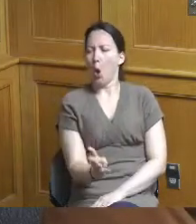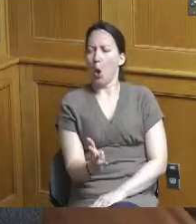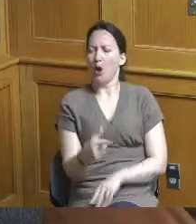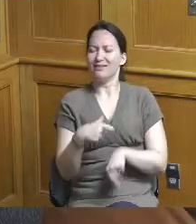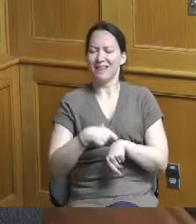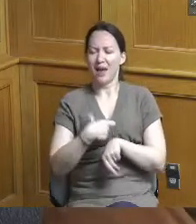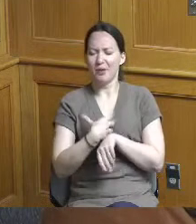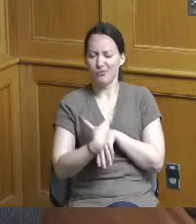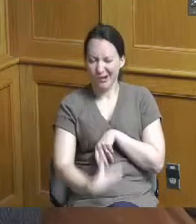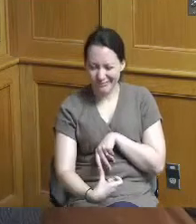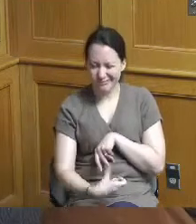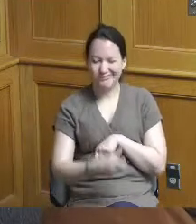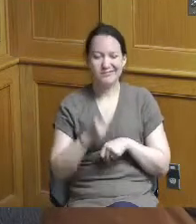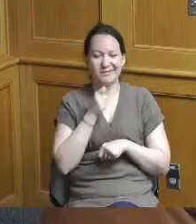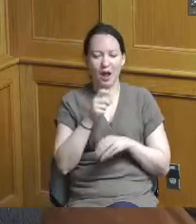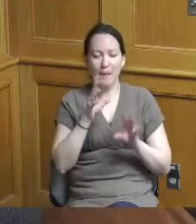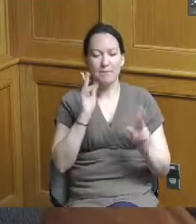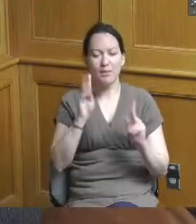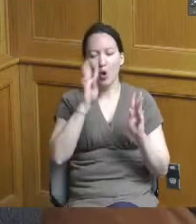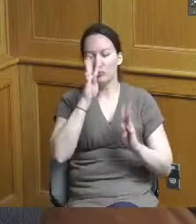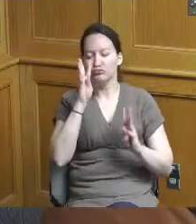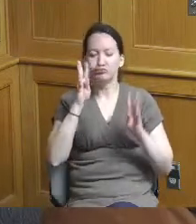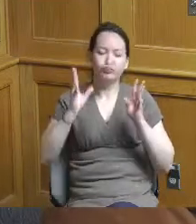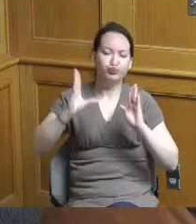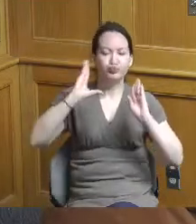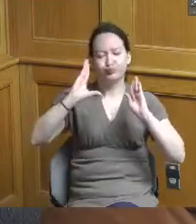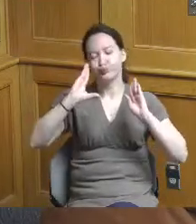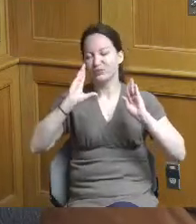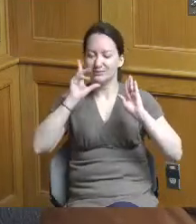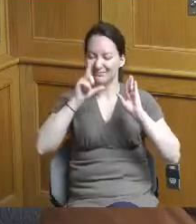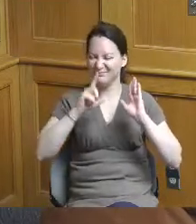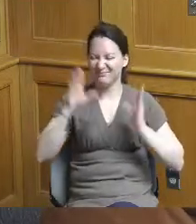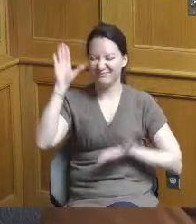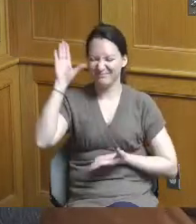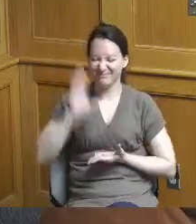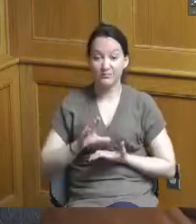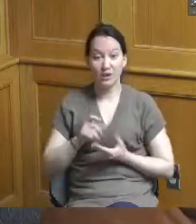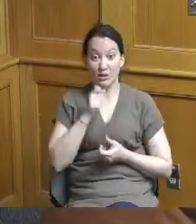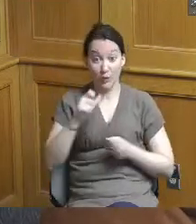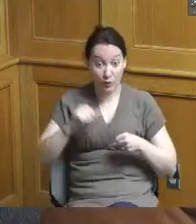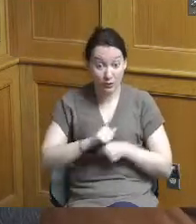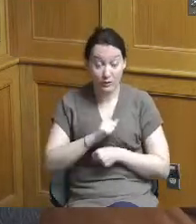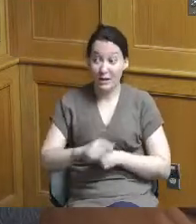out of time and we tend to not be able to fully implement it through whether it's press conference